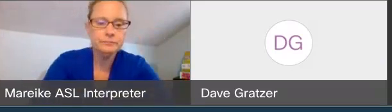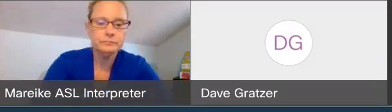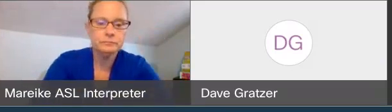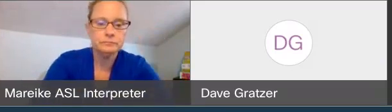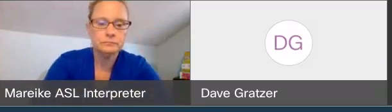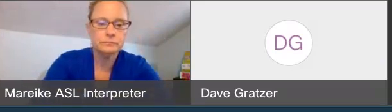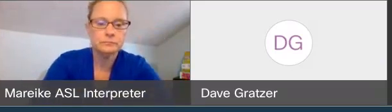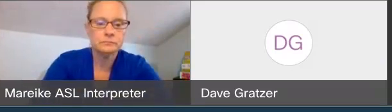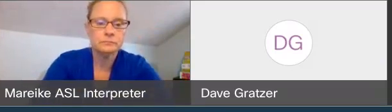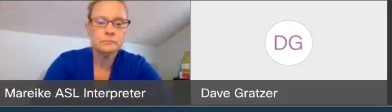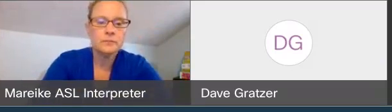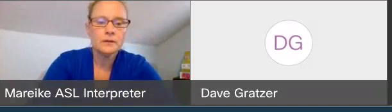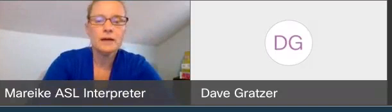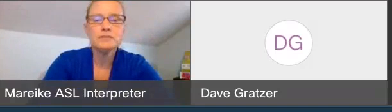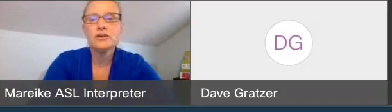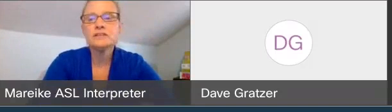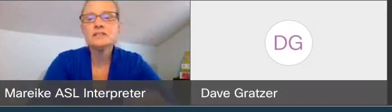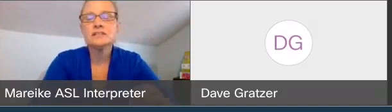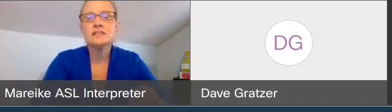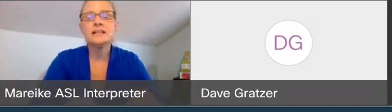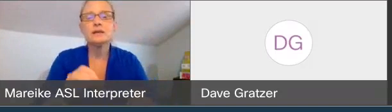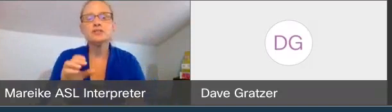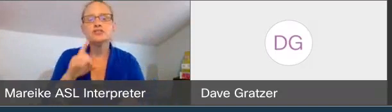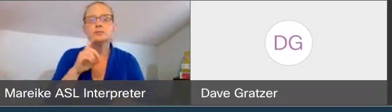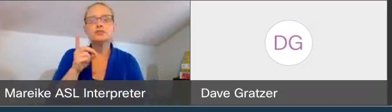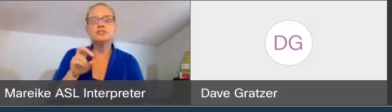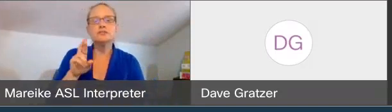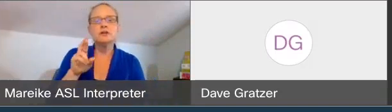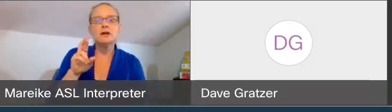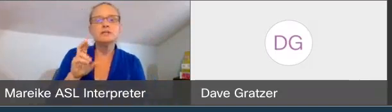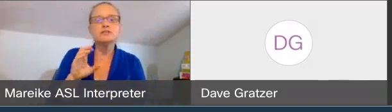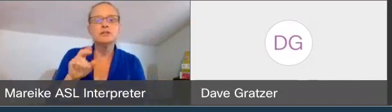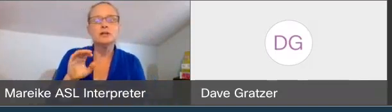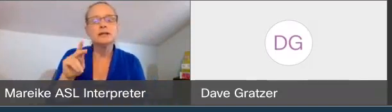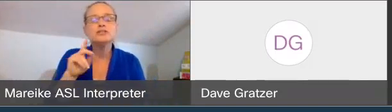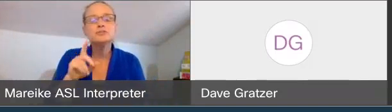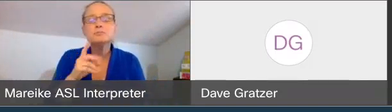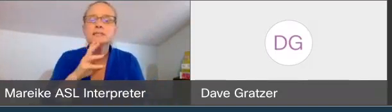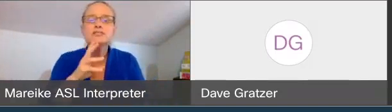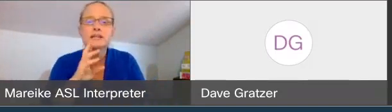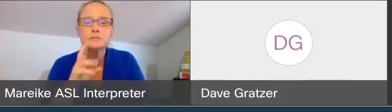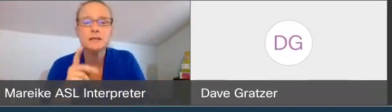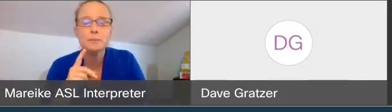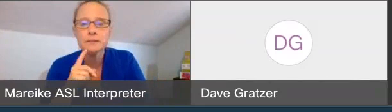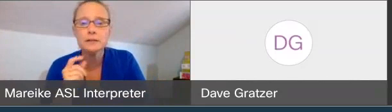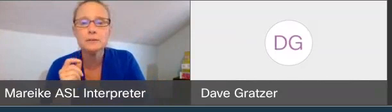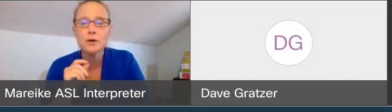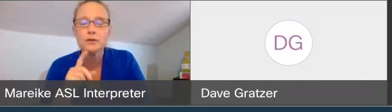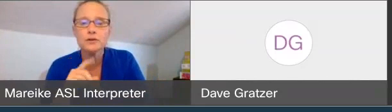I think I agree with you, - [Woman] I am sorry. This is the sign language interpreter, for Dr. Cuddeback could you please try to speak up a little bit more when